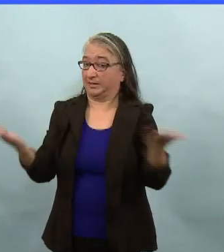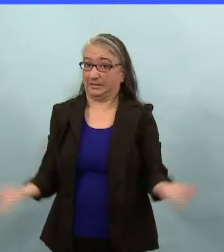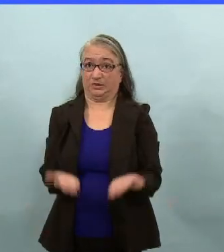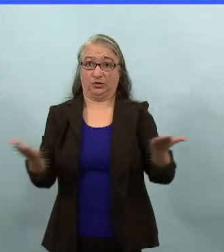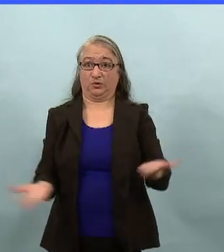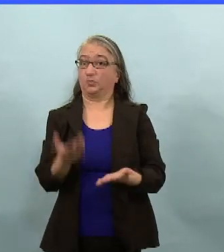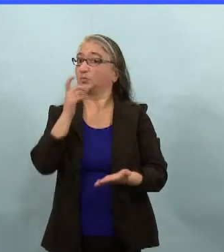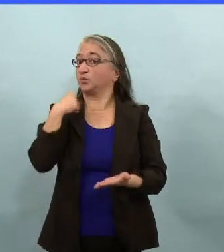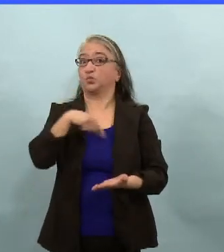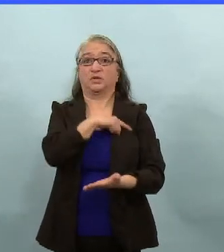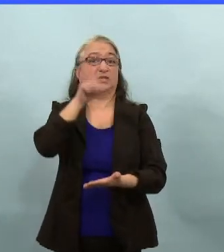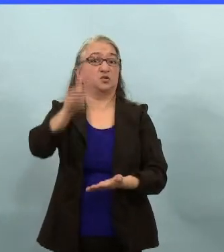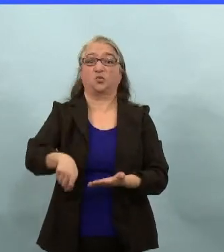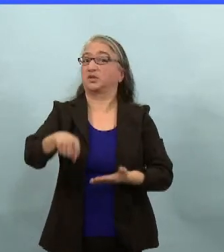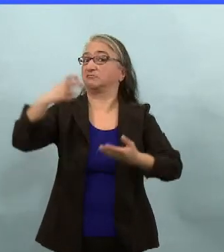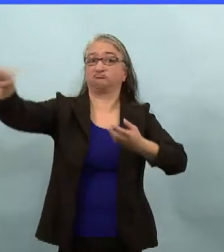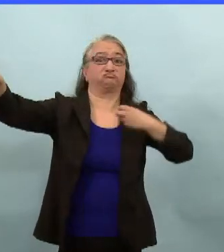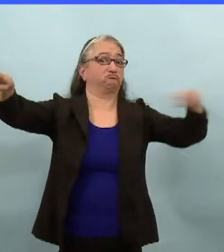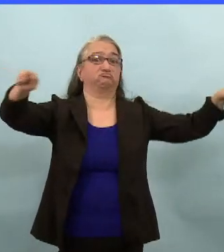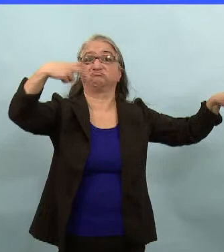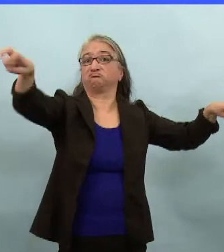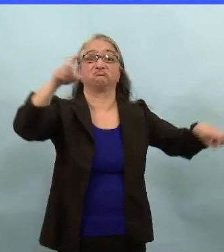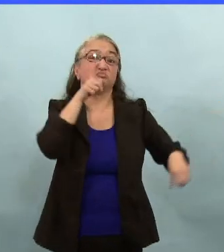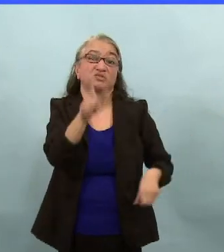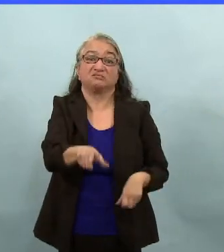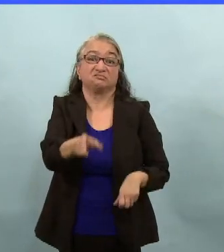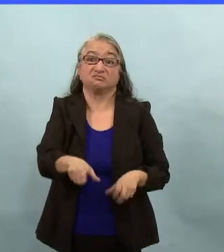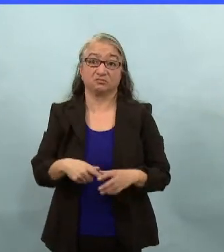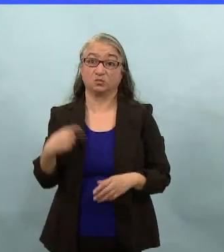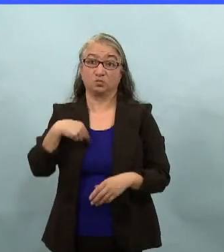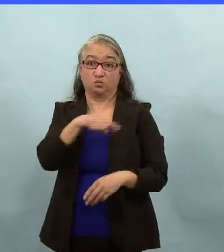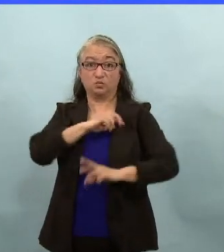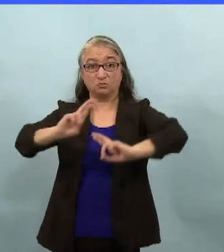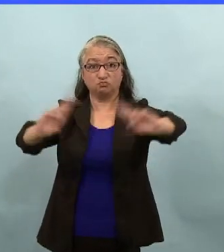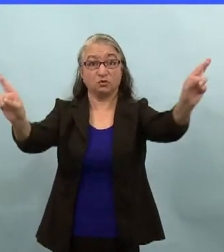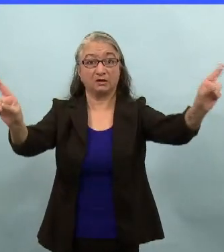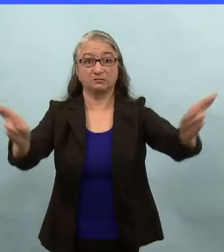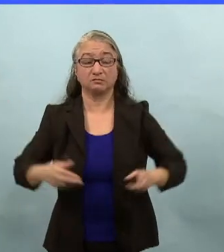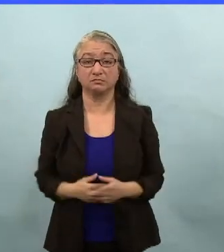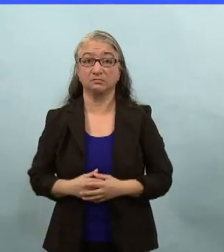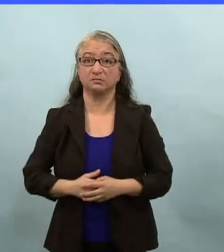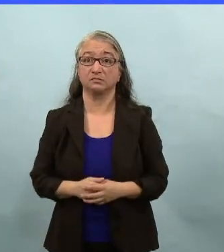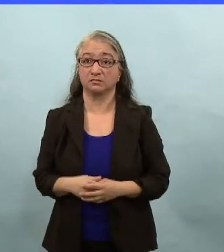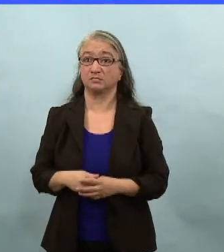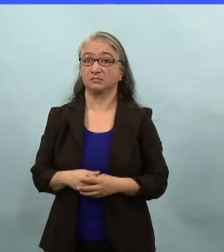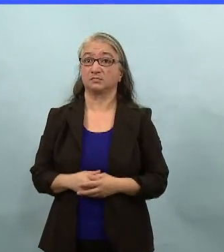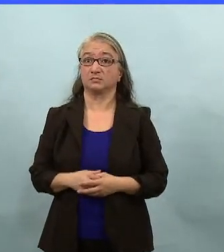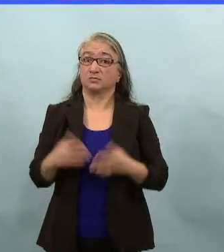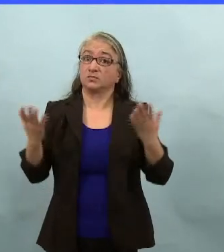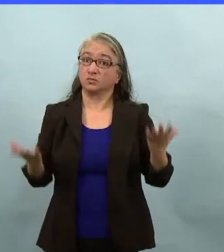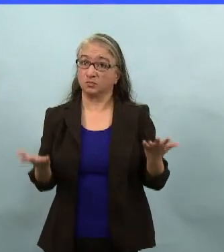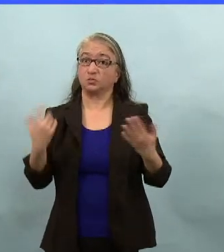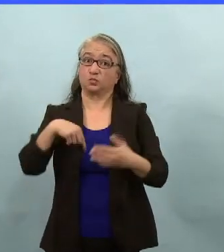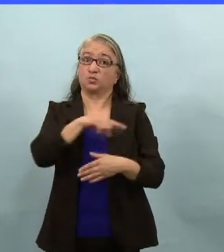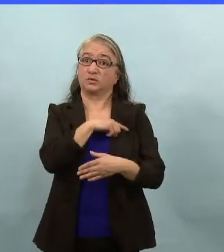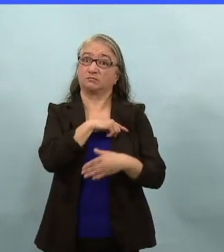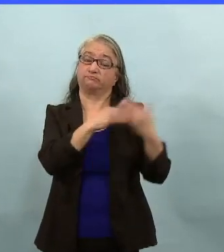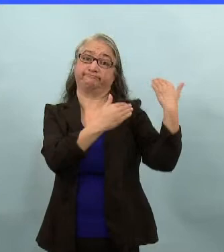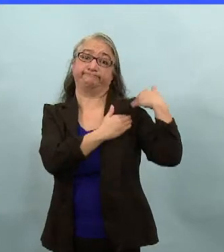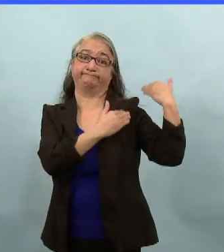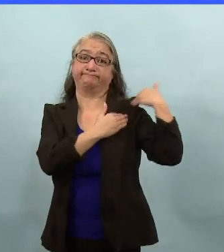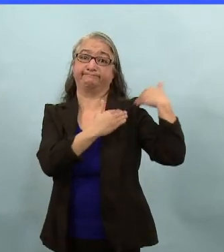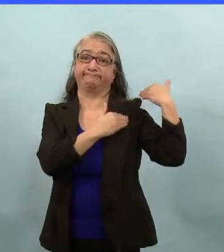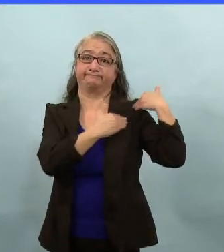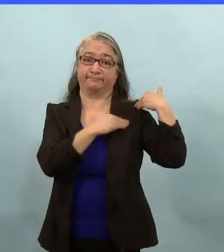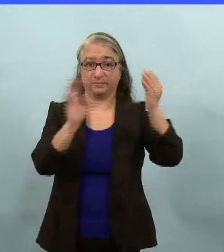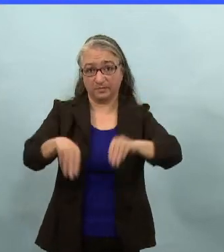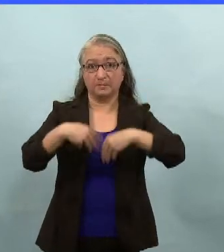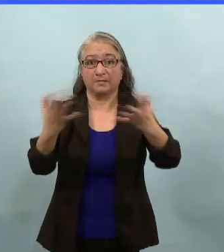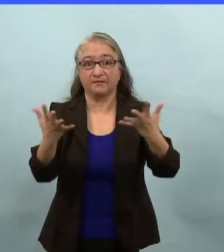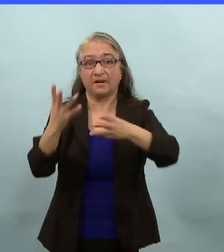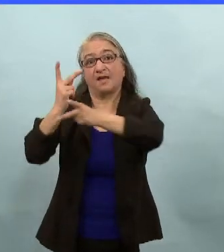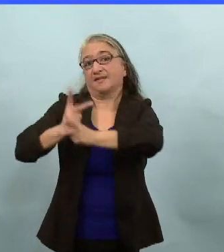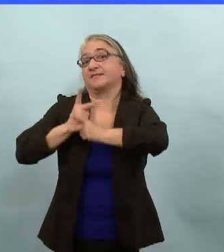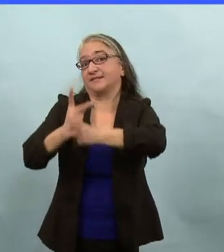uh it is our role as as leadership to ensure manitobans receive care in their home province and